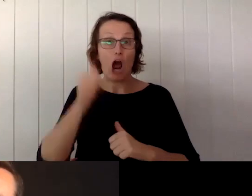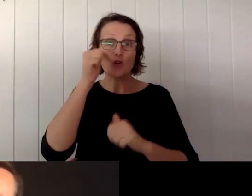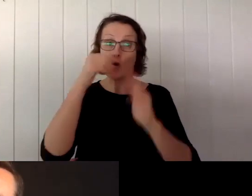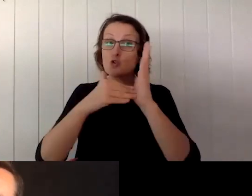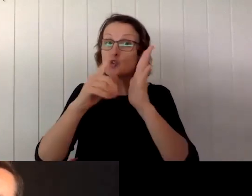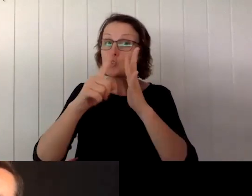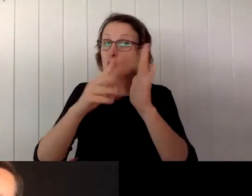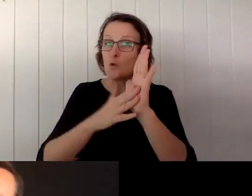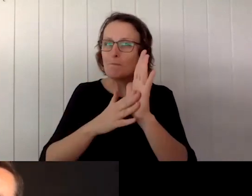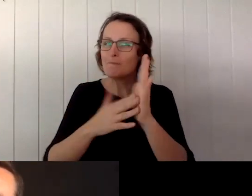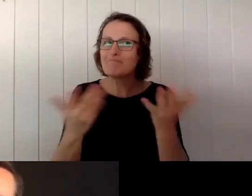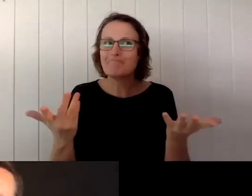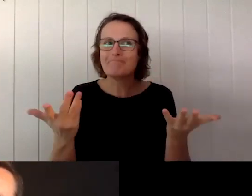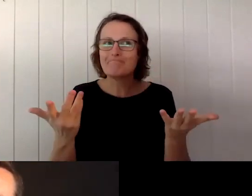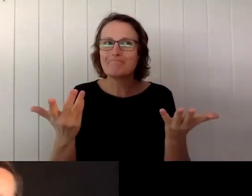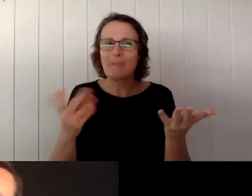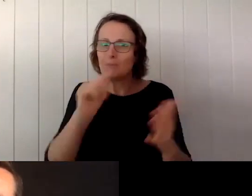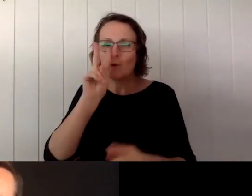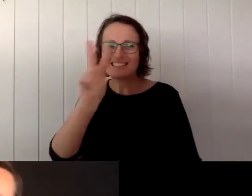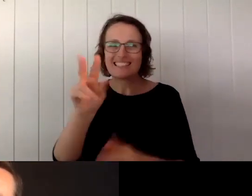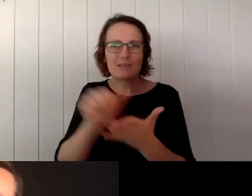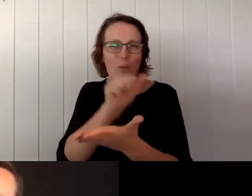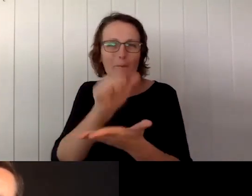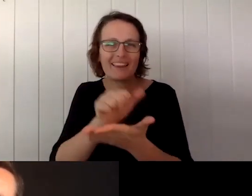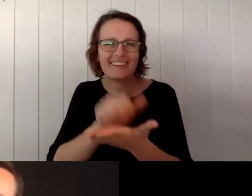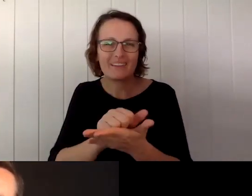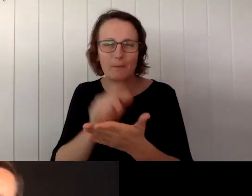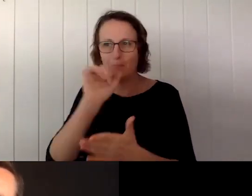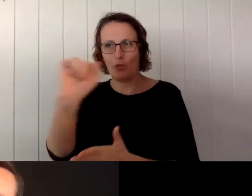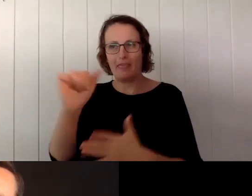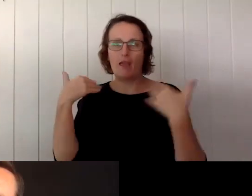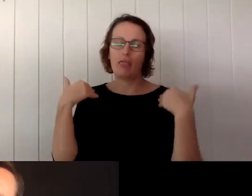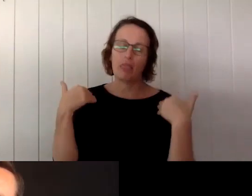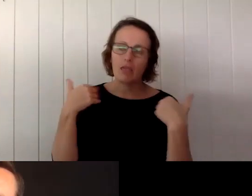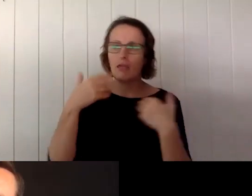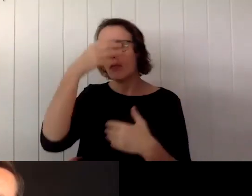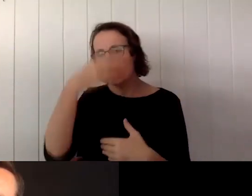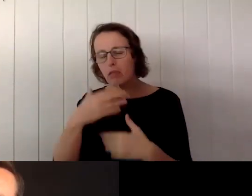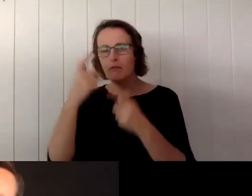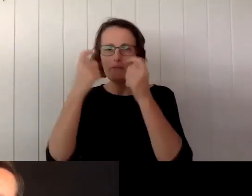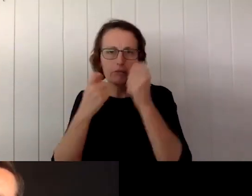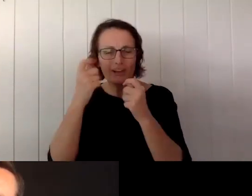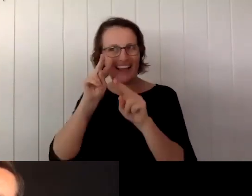moments. They don't exist. And so, a lot of the suggestions I've been